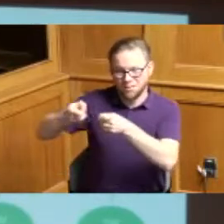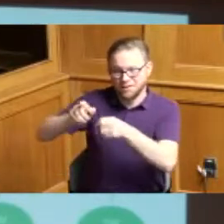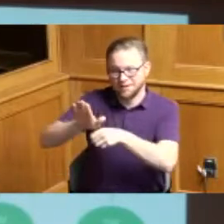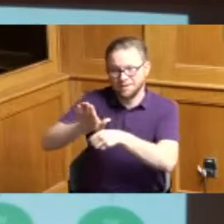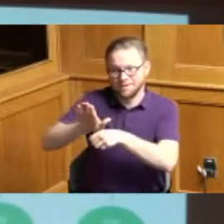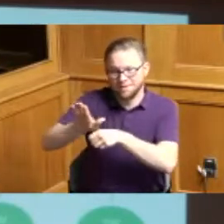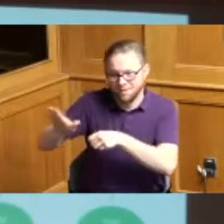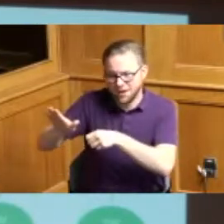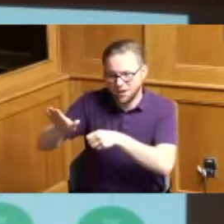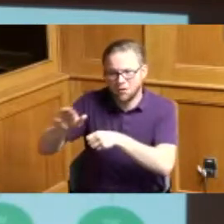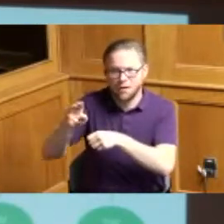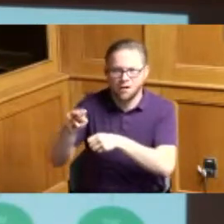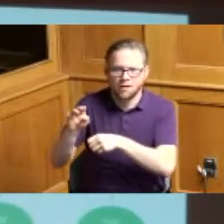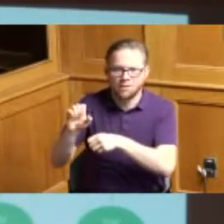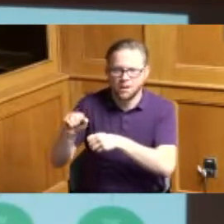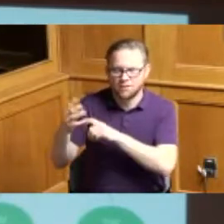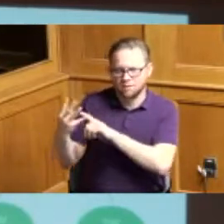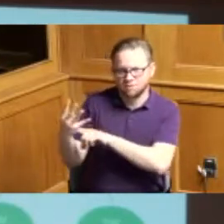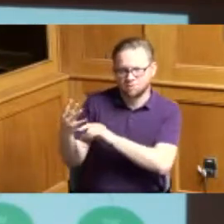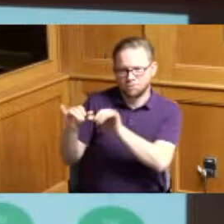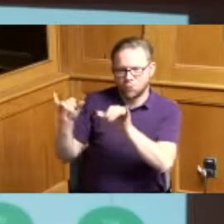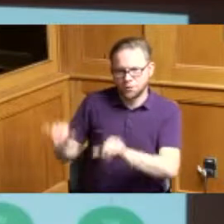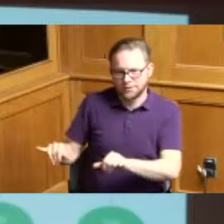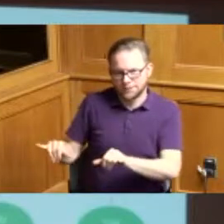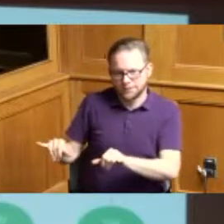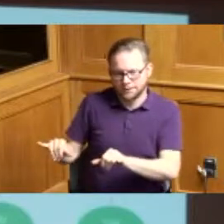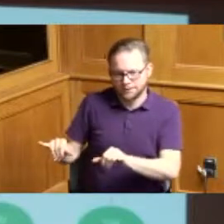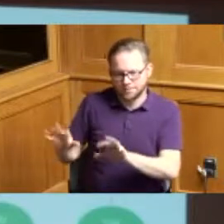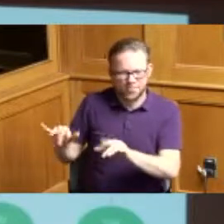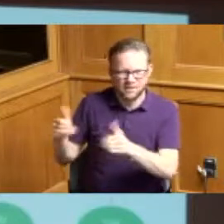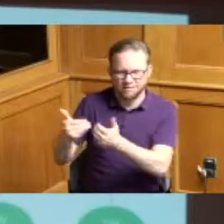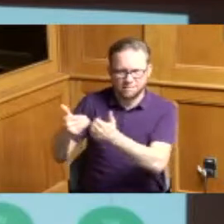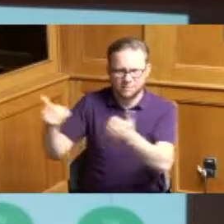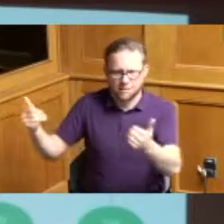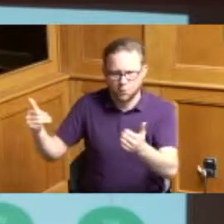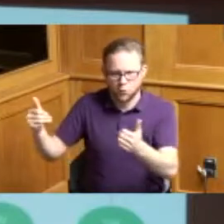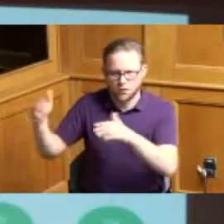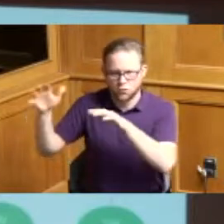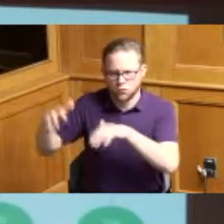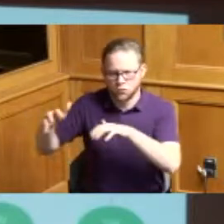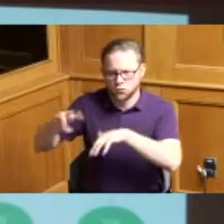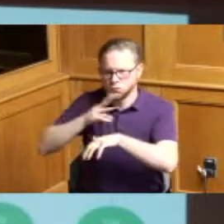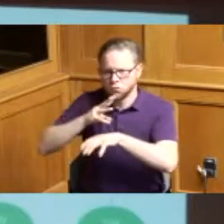ms4 system their you know their separate storm sewer systems those are just important for you to